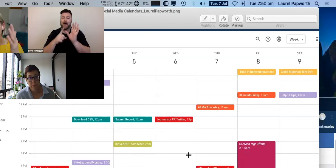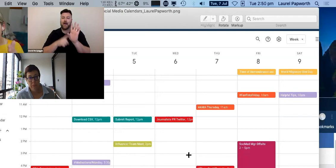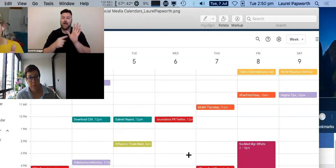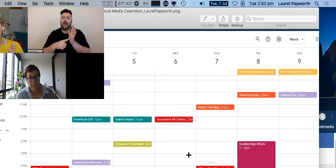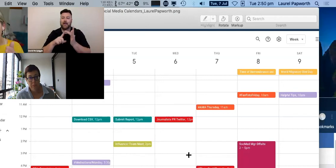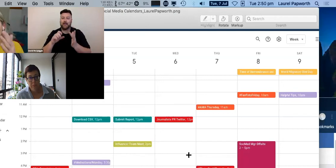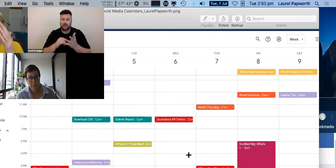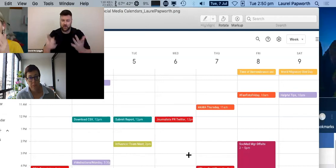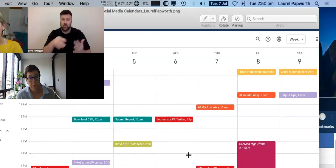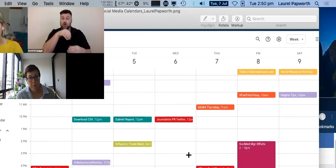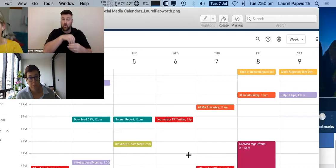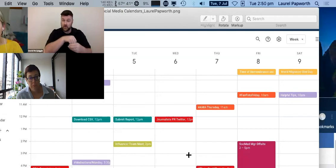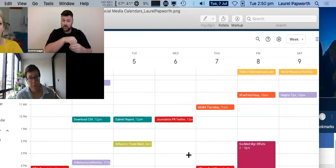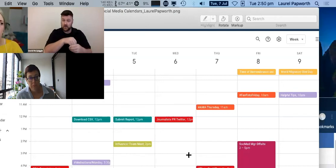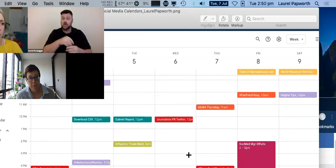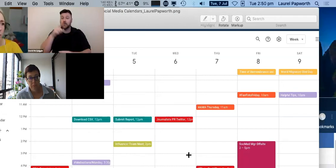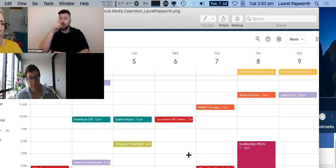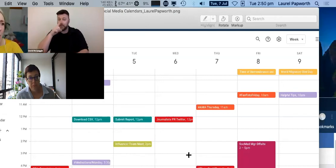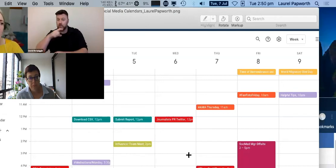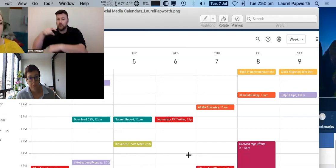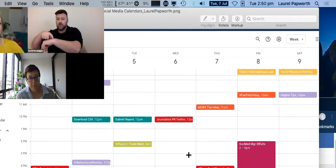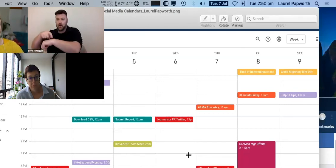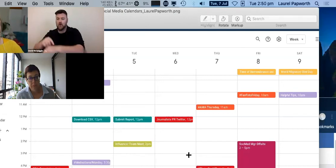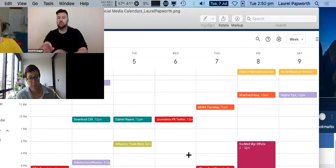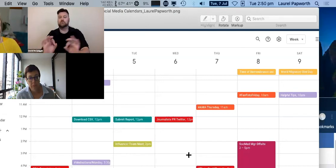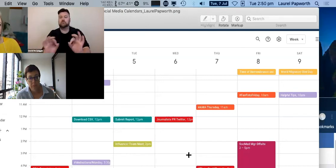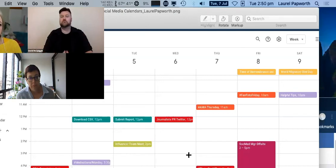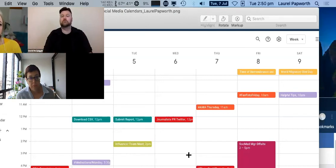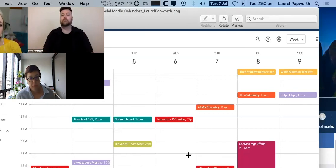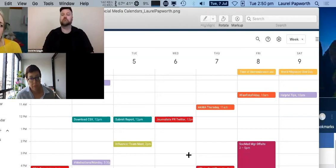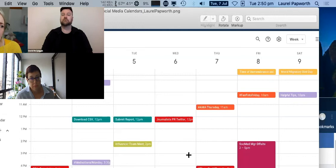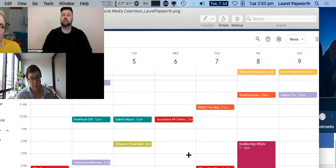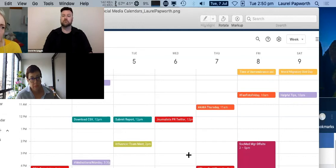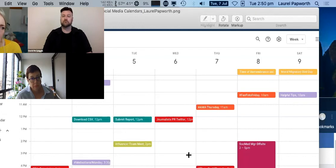the right people at the right time. To come to the question about a